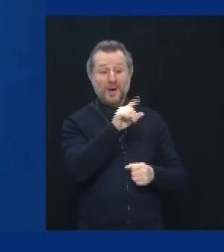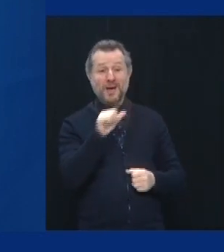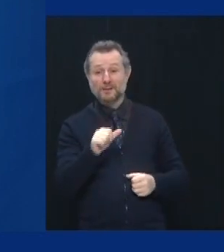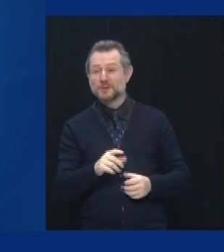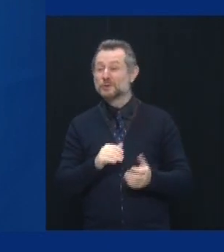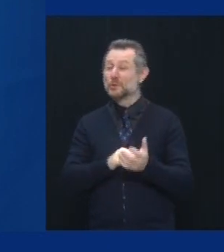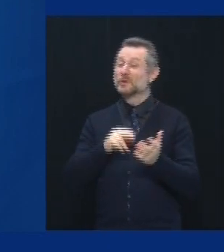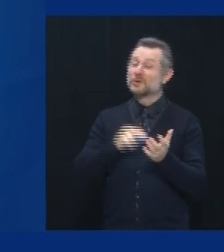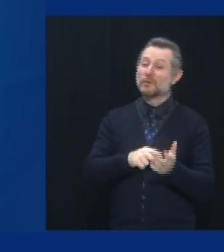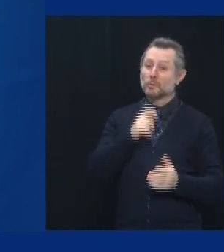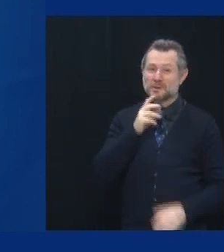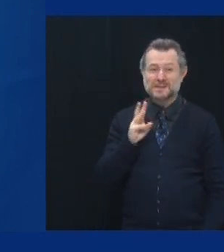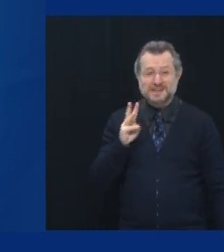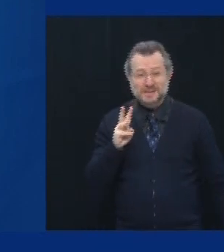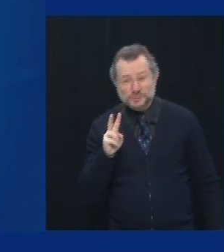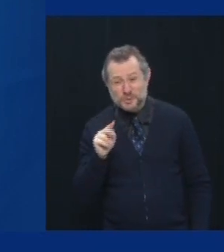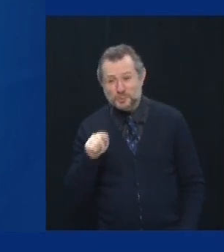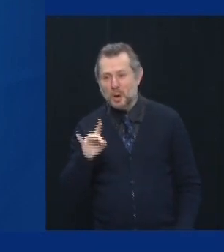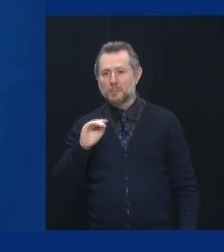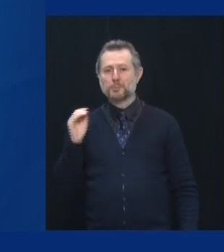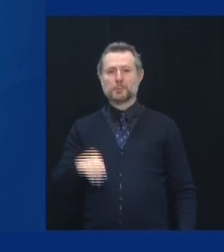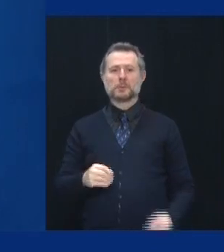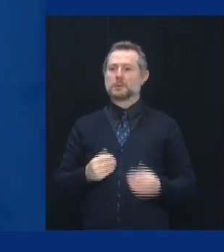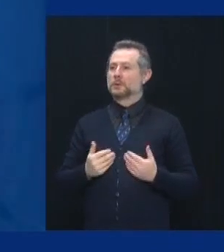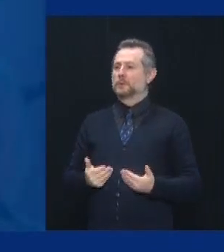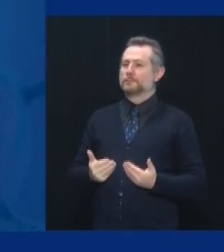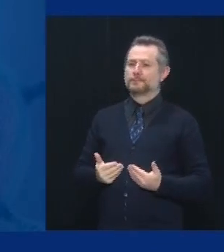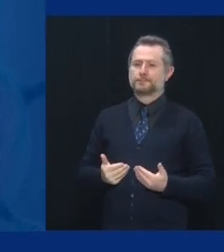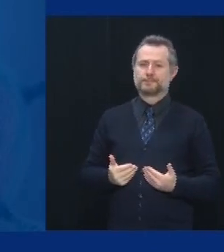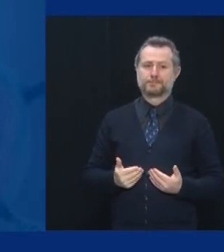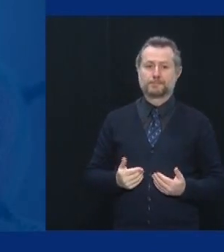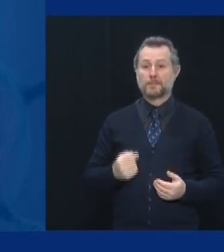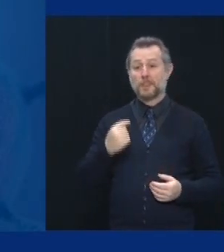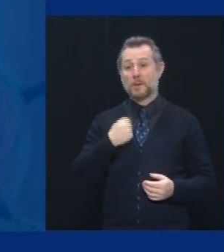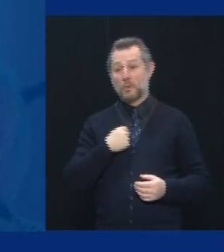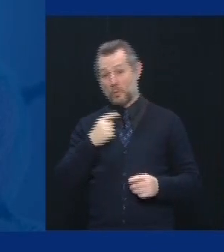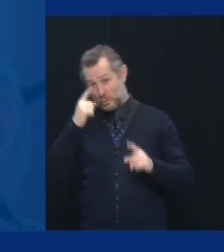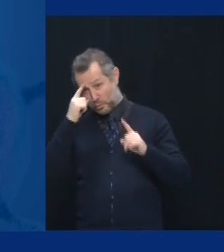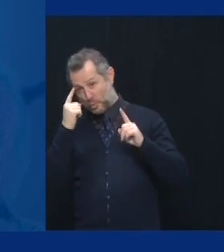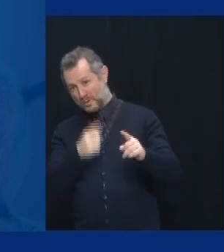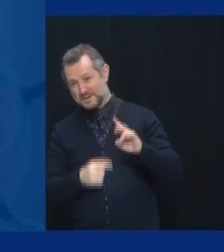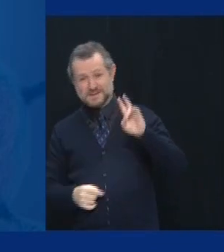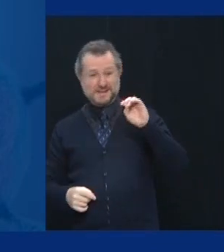BUT WE STILL HAVE TO TAKE CARE OF THE 1A PRIORITY.